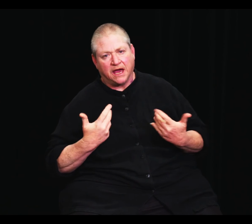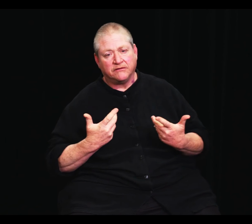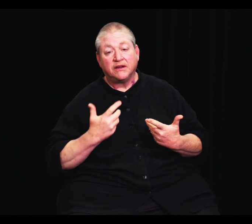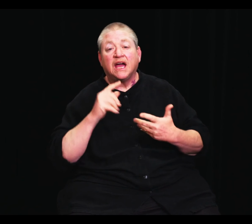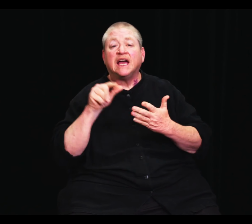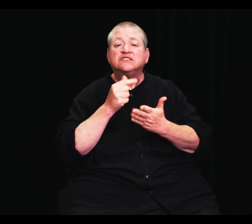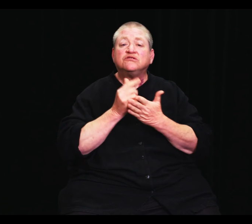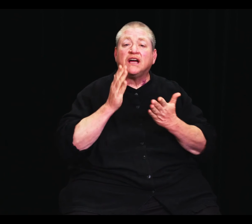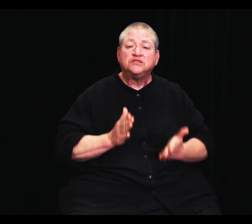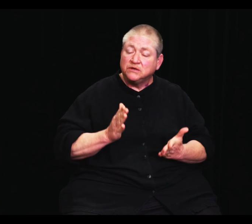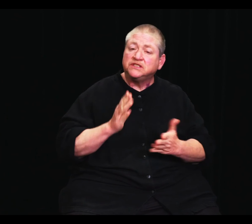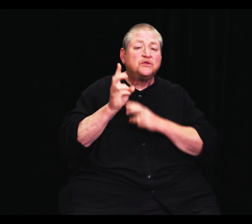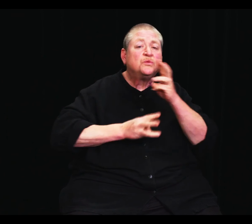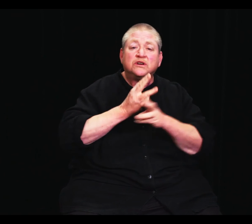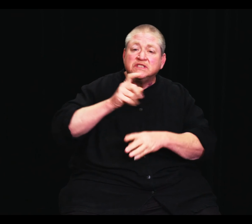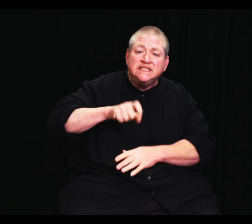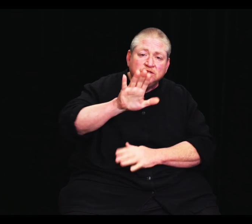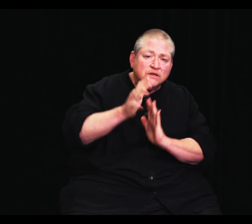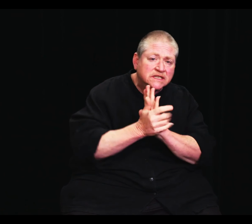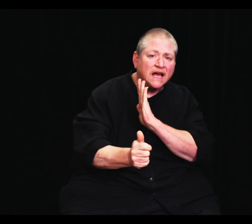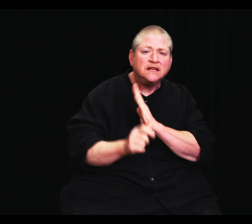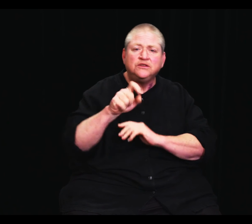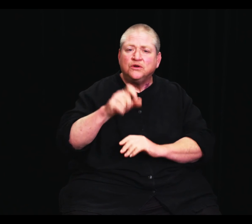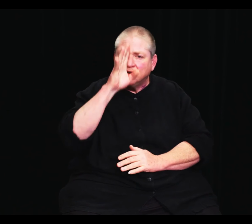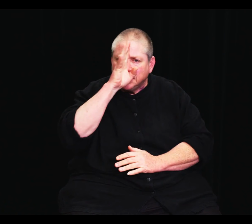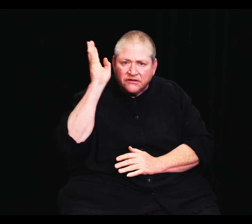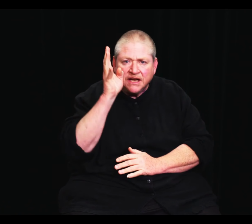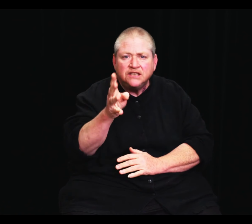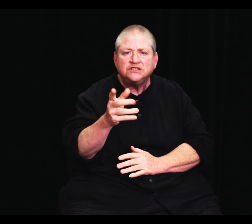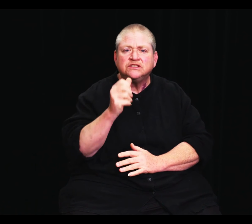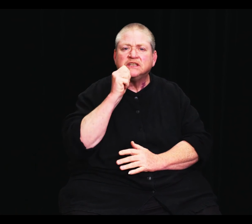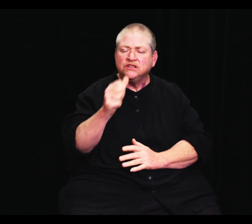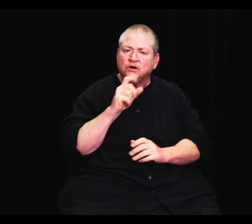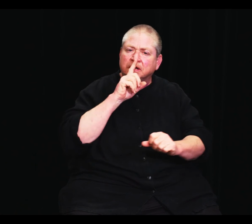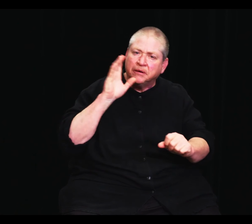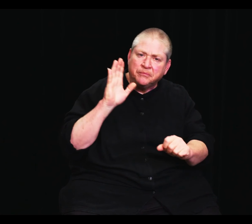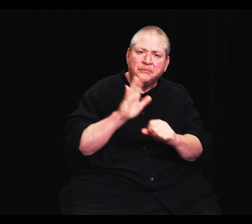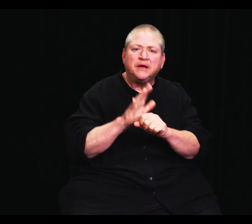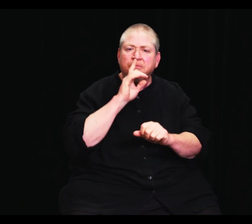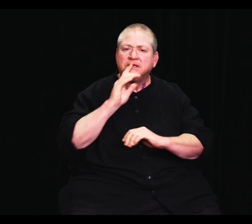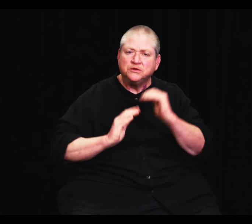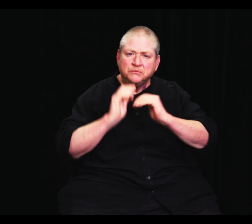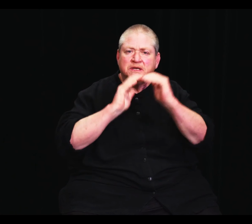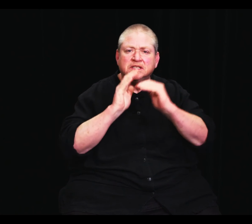This year has shown the awesome responsibility we all have. As graduates, our world needs your talents,